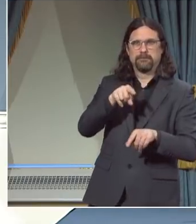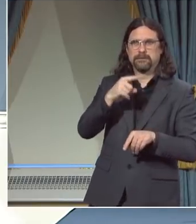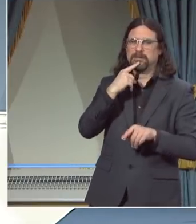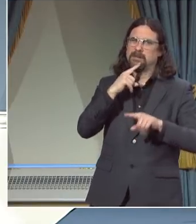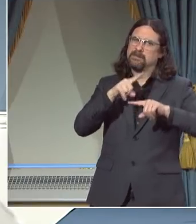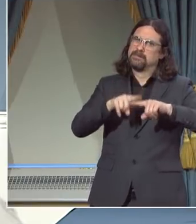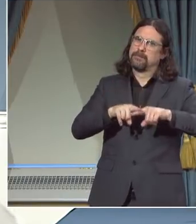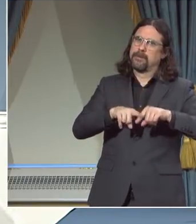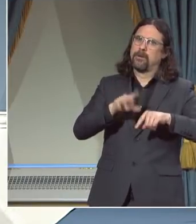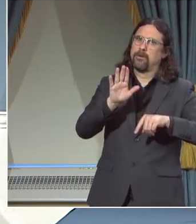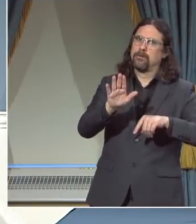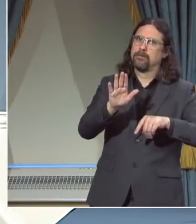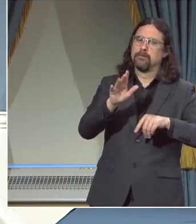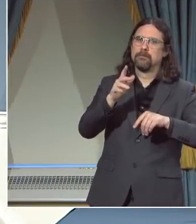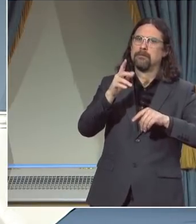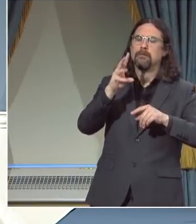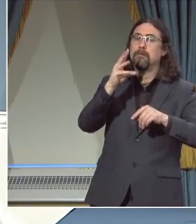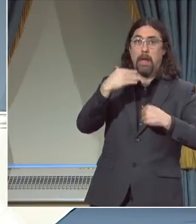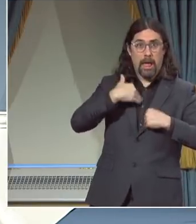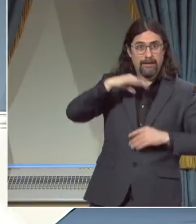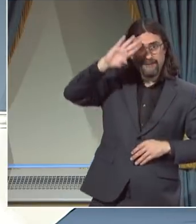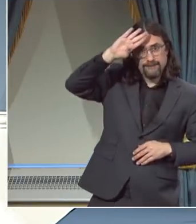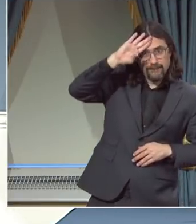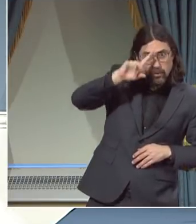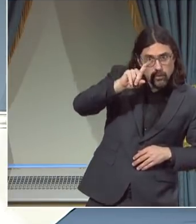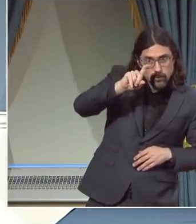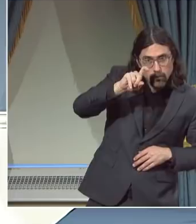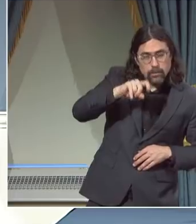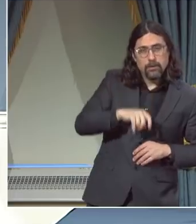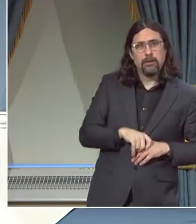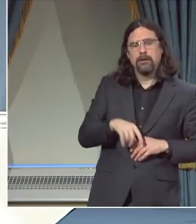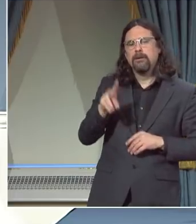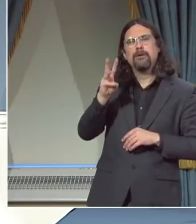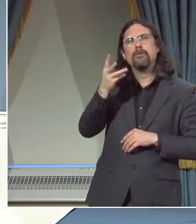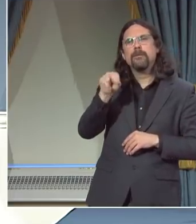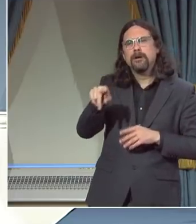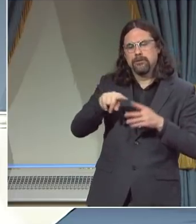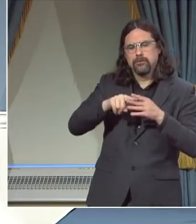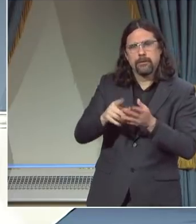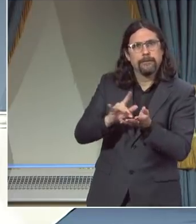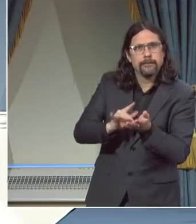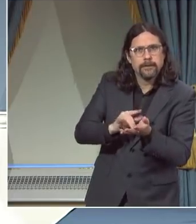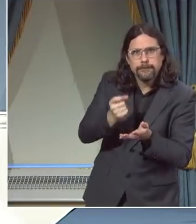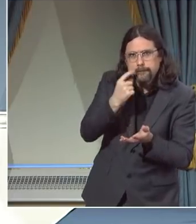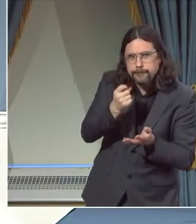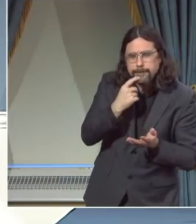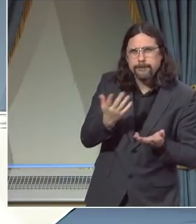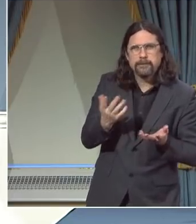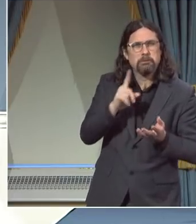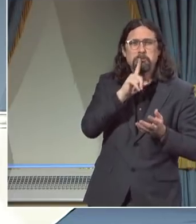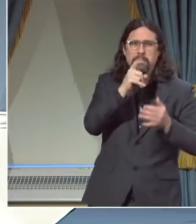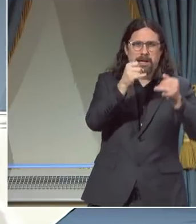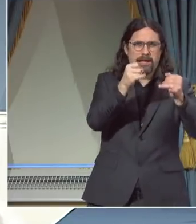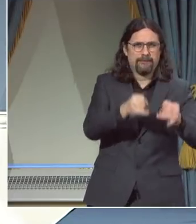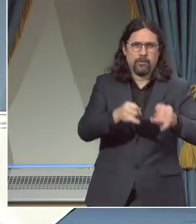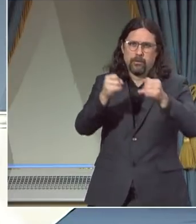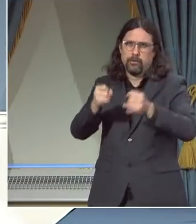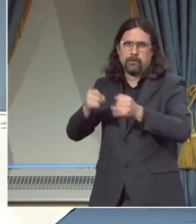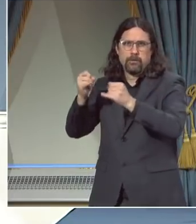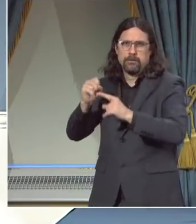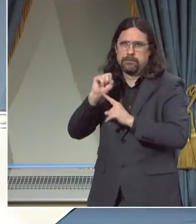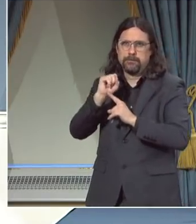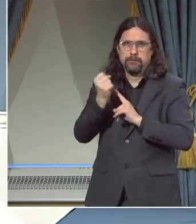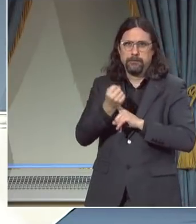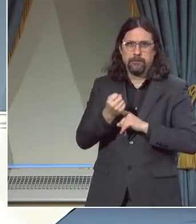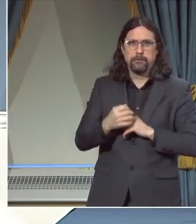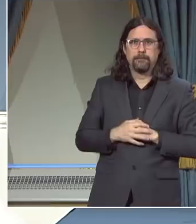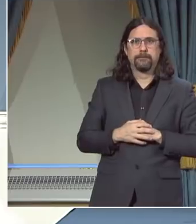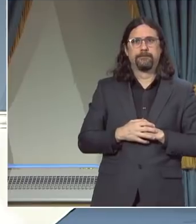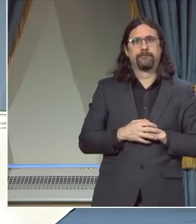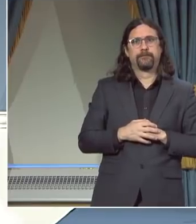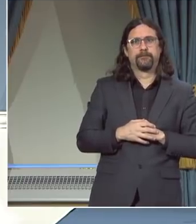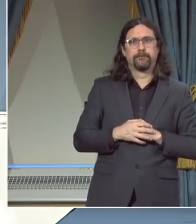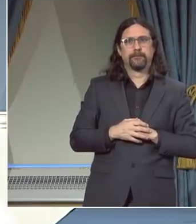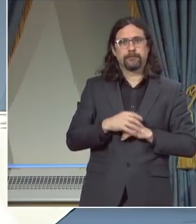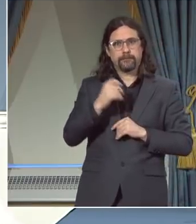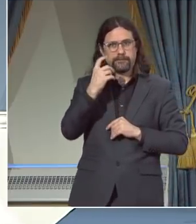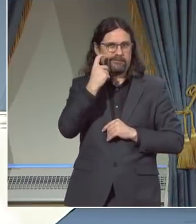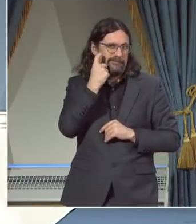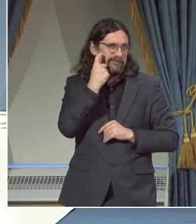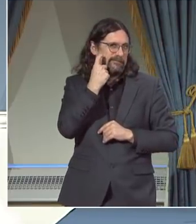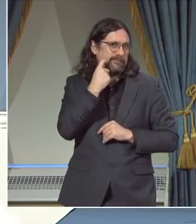YOU'RE OFF IN THE